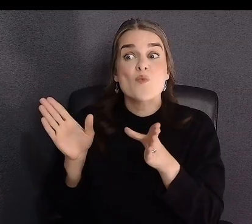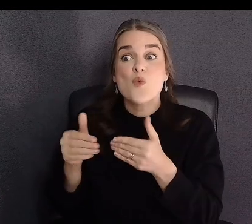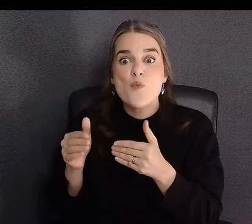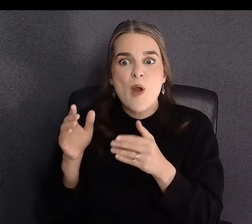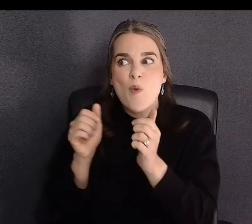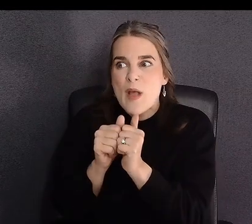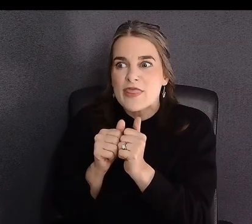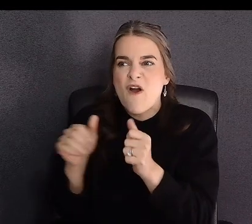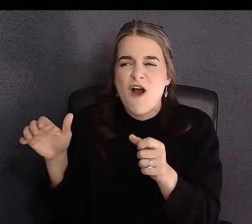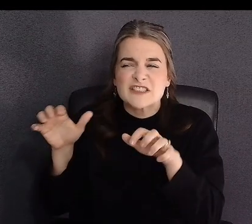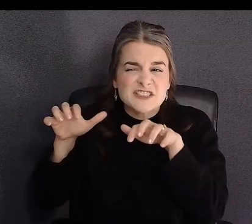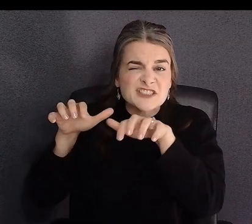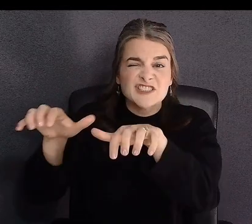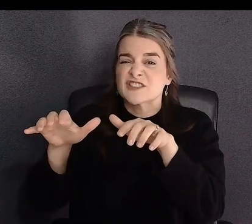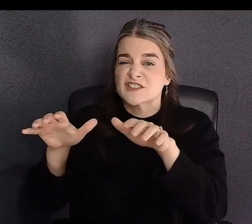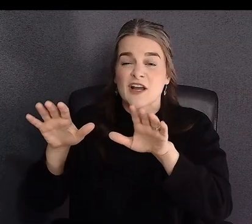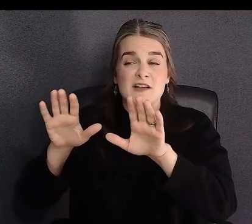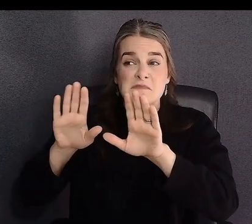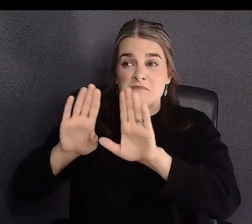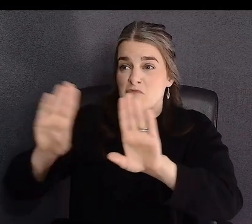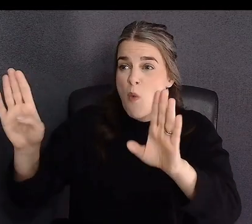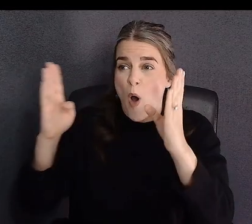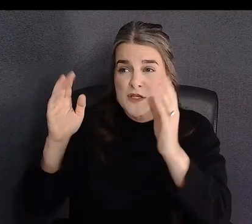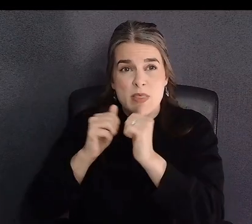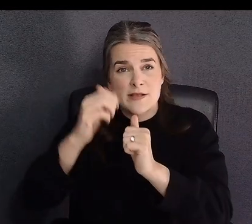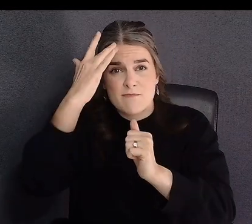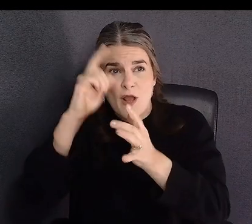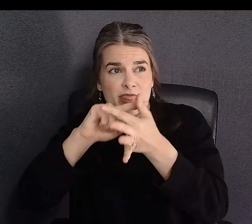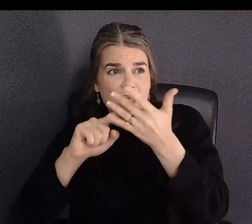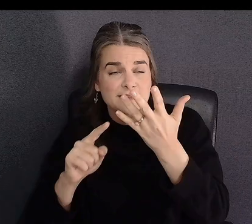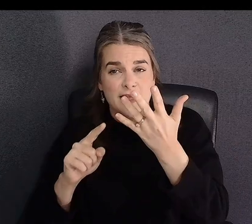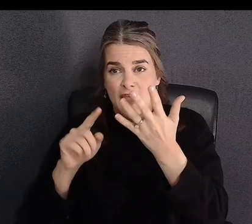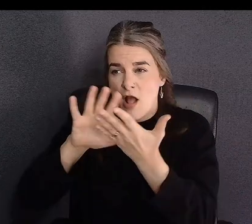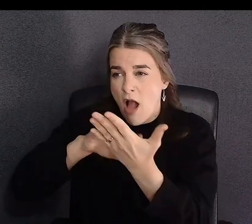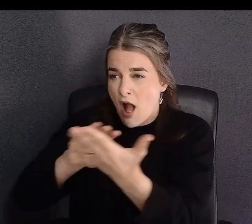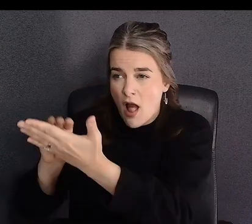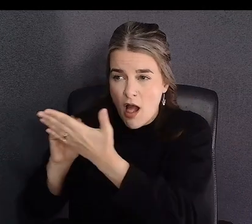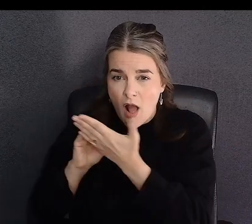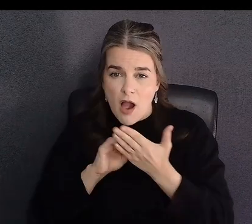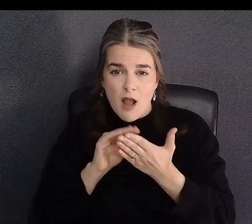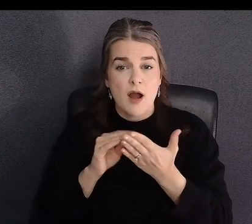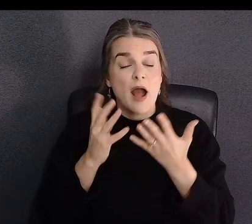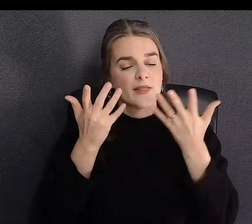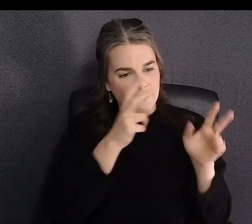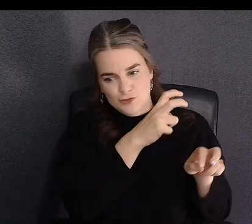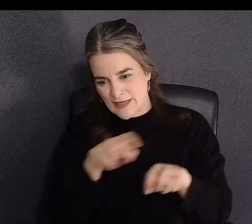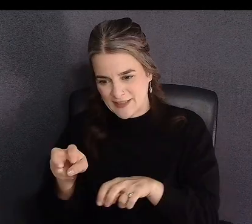And they can learn all different types of AT stuff there. And then when they transition down to here, we have a smaller AT room where we